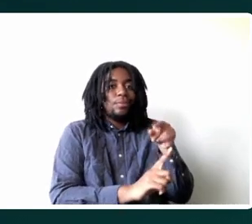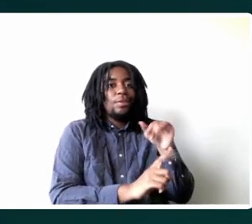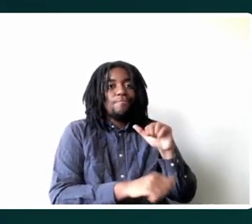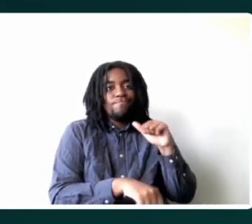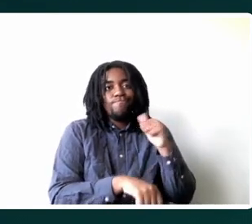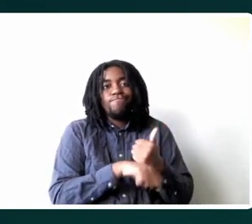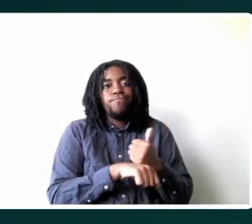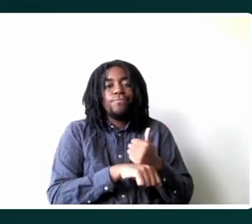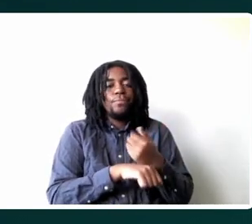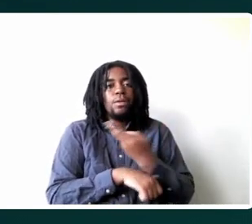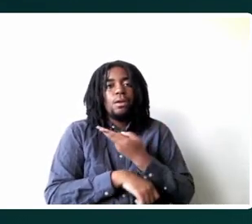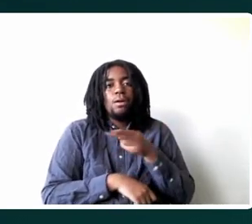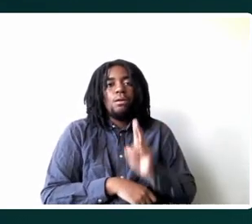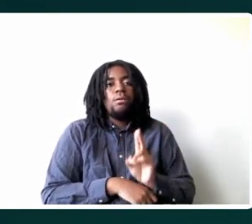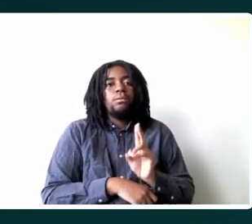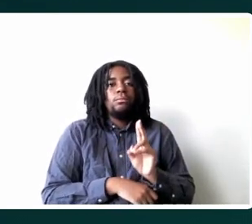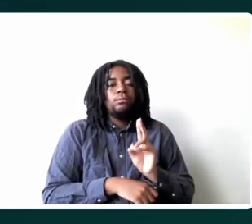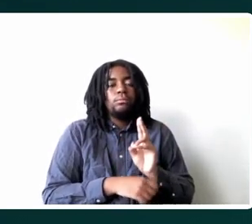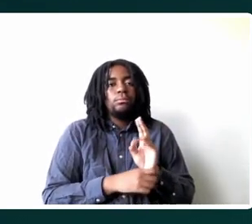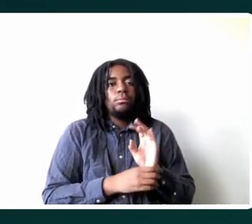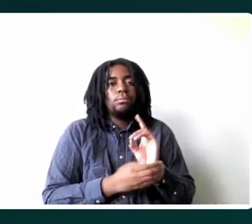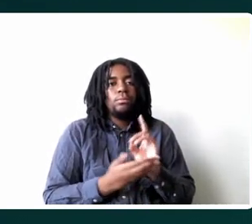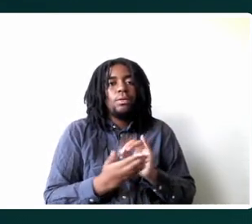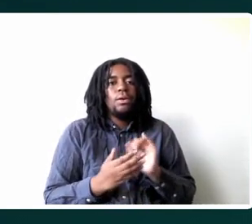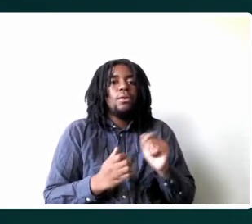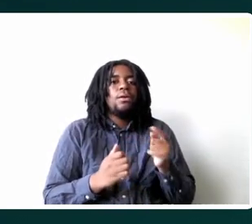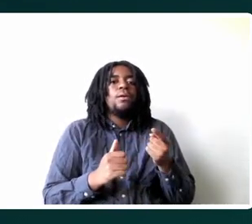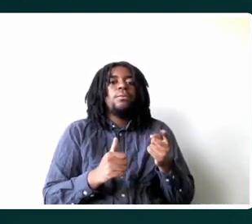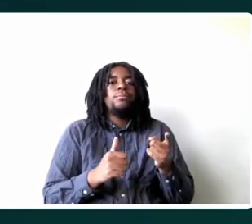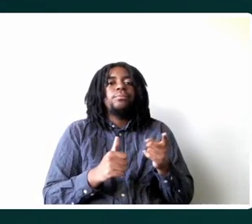He was a great humanitarian who not only encouraged his gifted students, but also